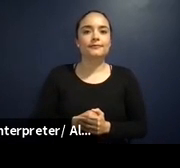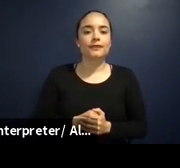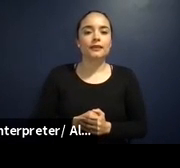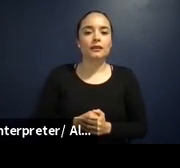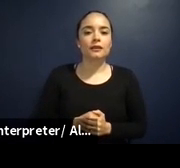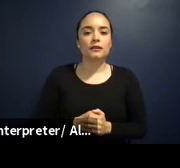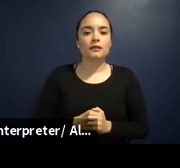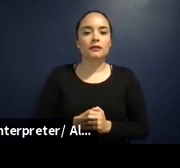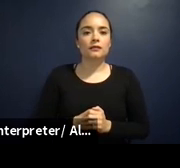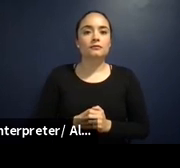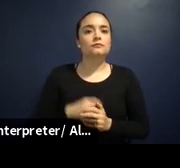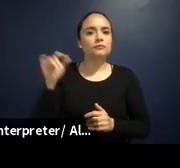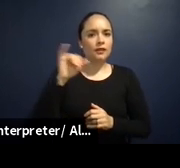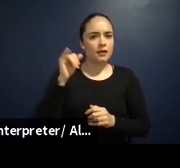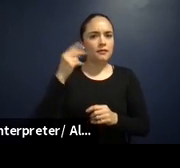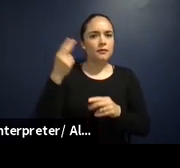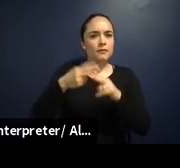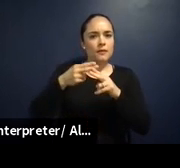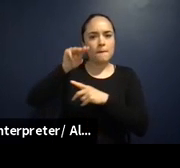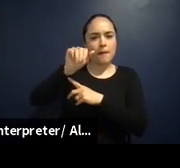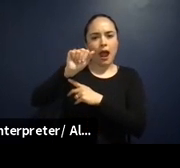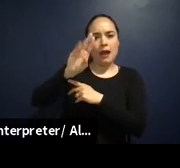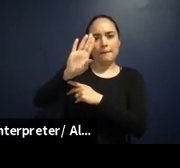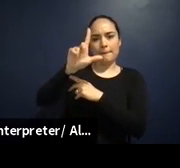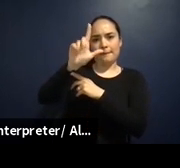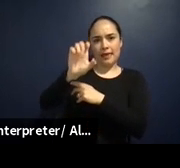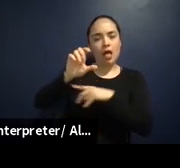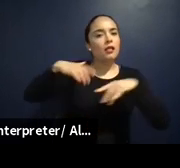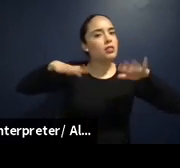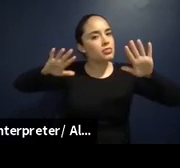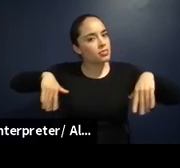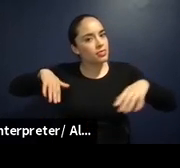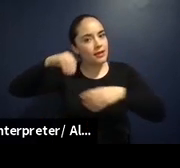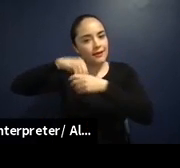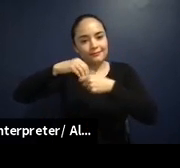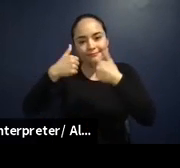it's not actually in Minecraft yet, so one of the technicians in the Earth Sciences department